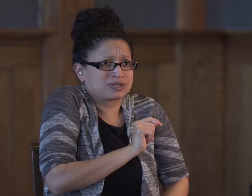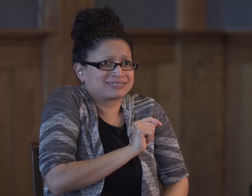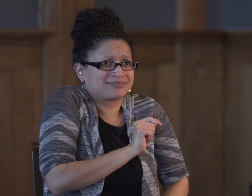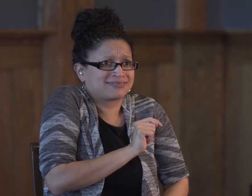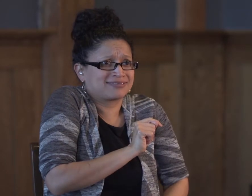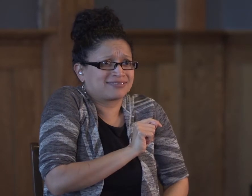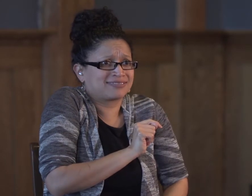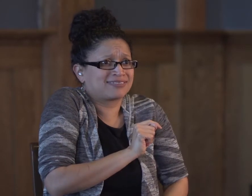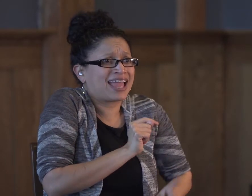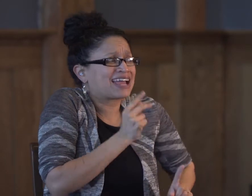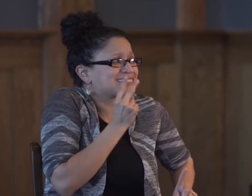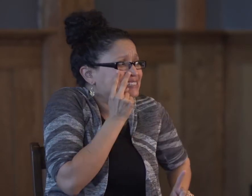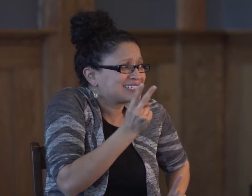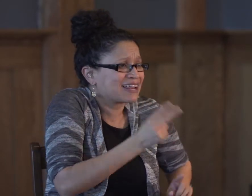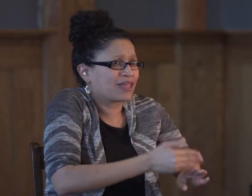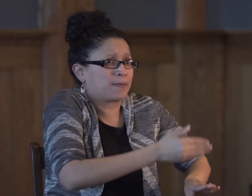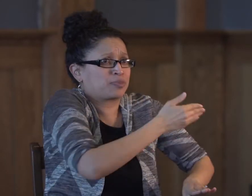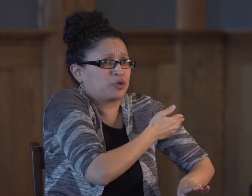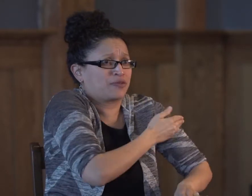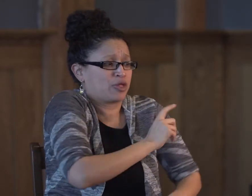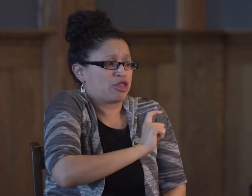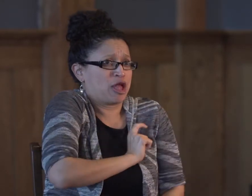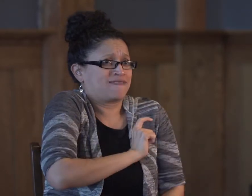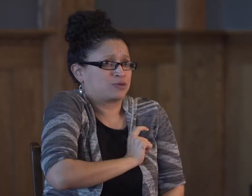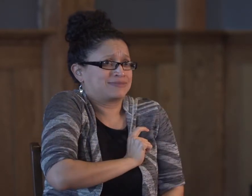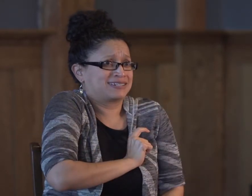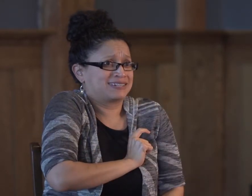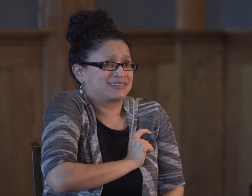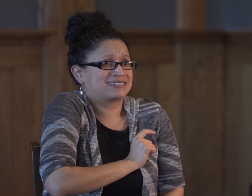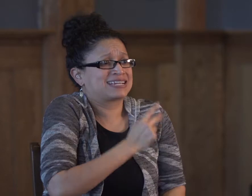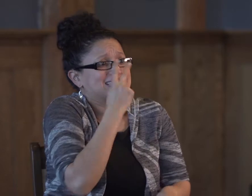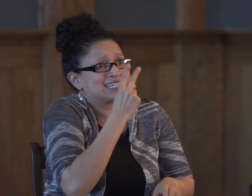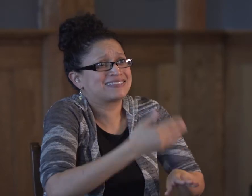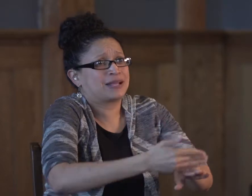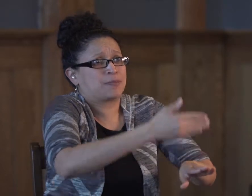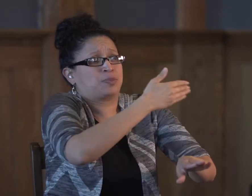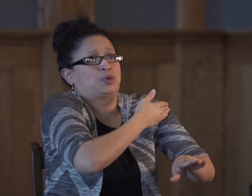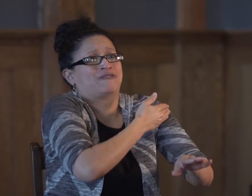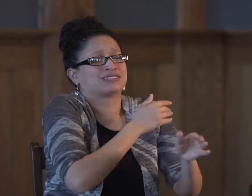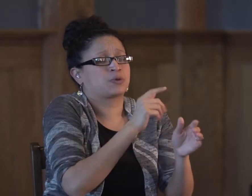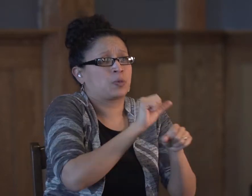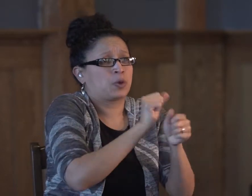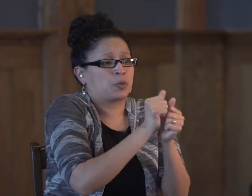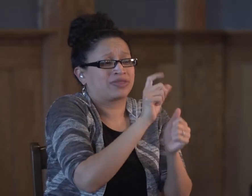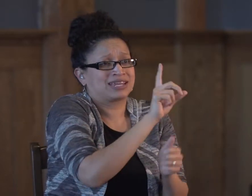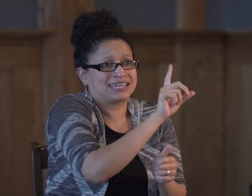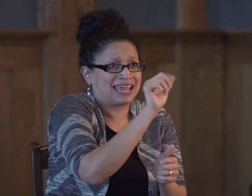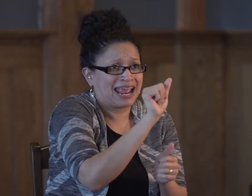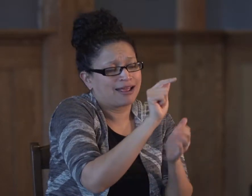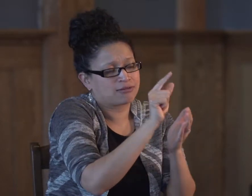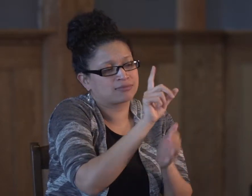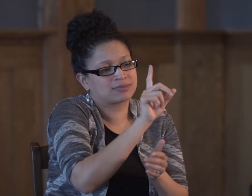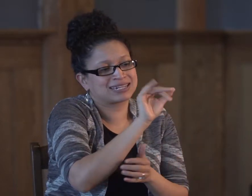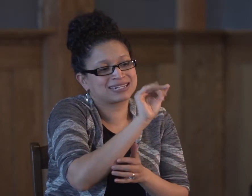starting with the root cause and seeing that improve. A rapport with law enforcement, I